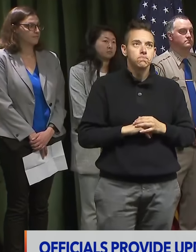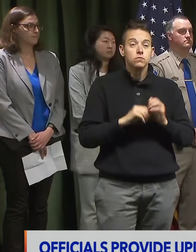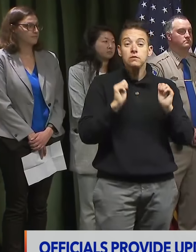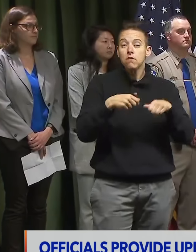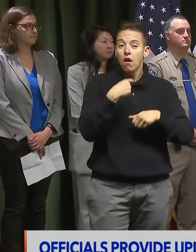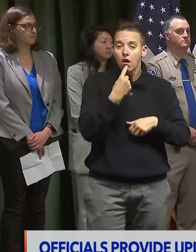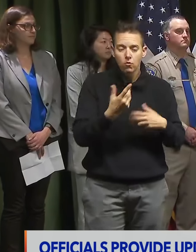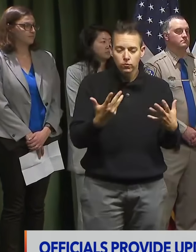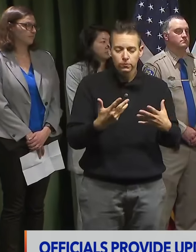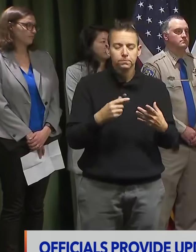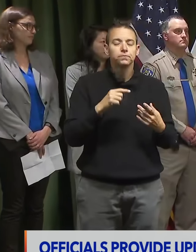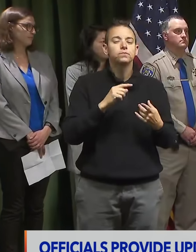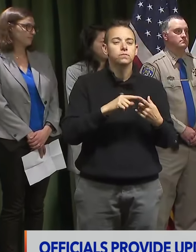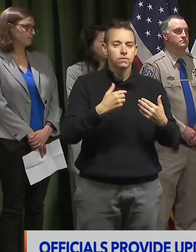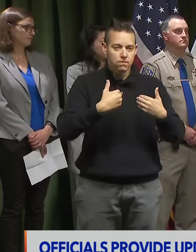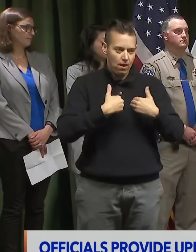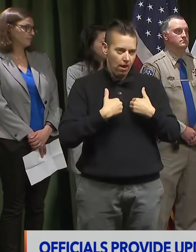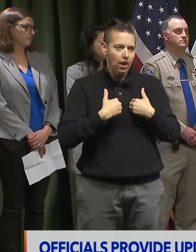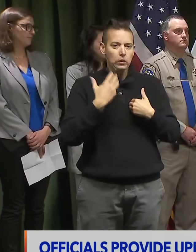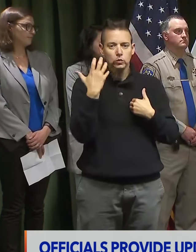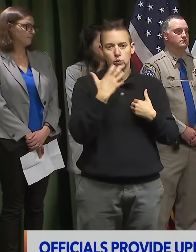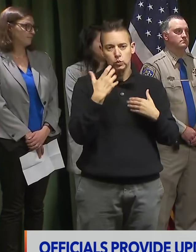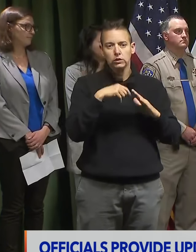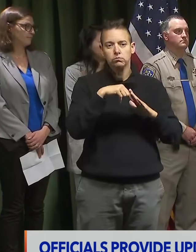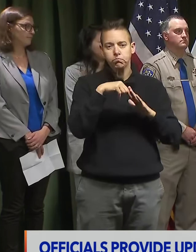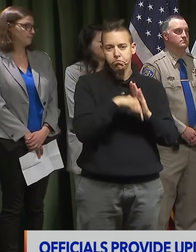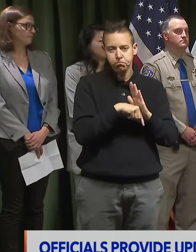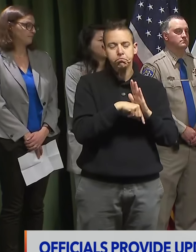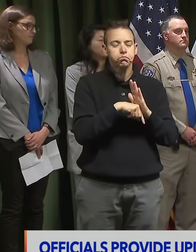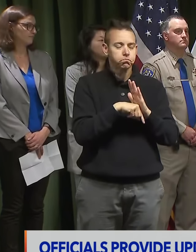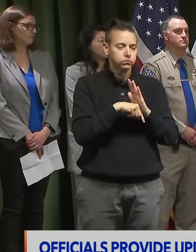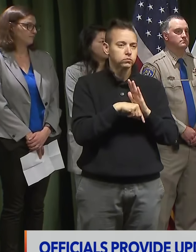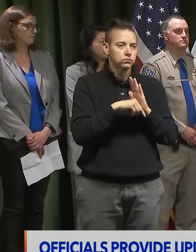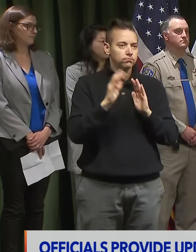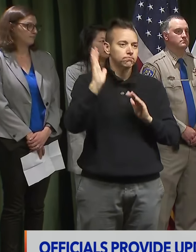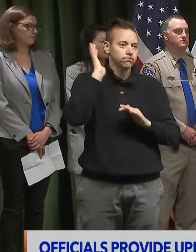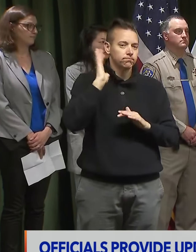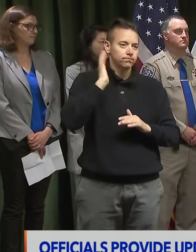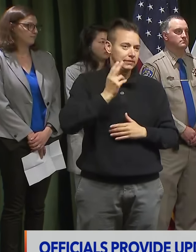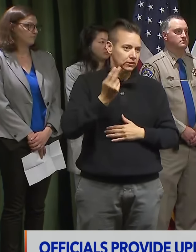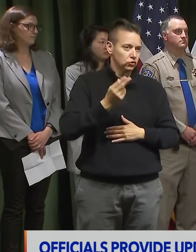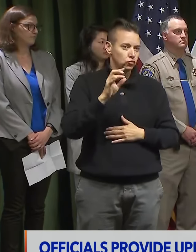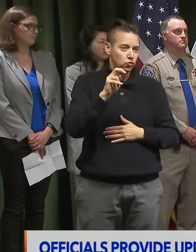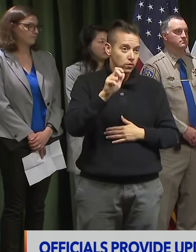TIME ALL THAT INFORMATION WILL COME MORE ABOUT MISTER DURAN'S BACKGROUND. I CAN TELL YOU